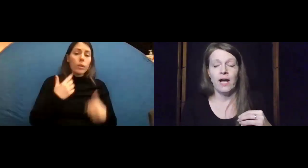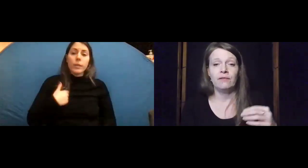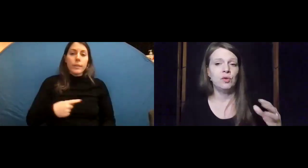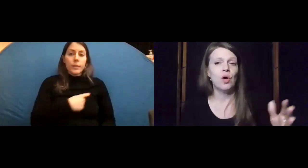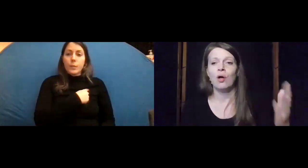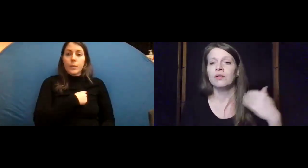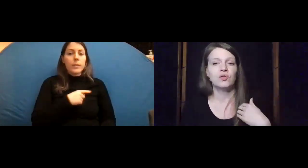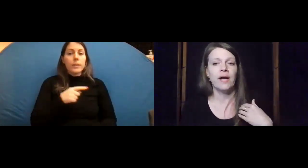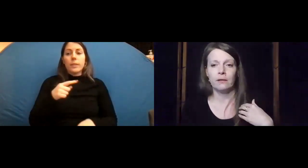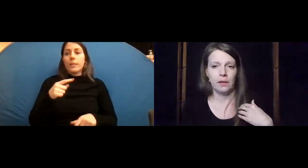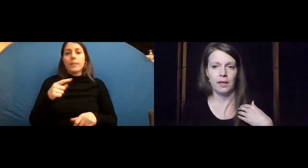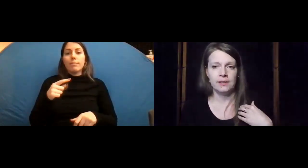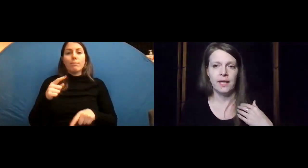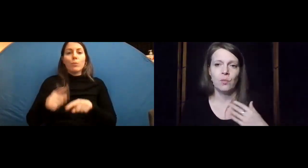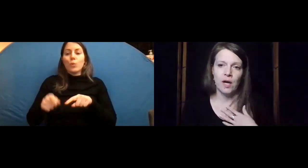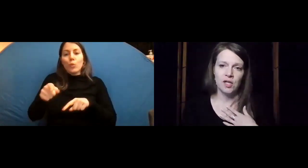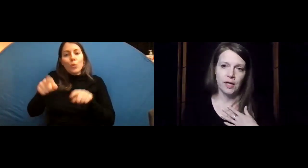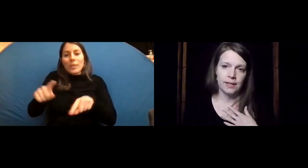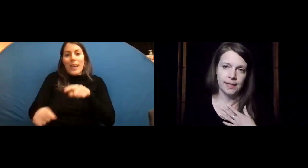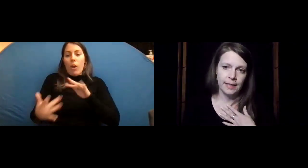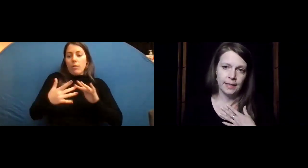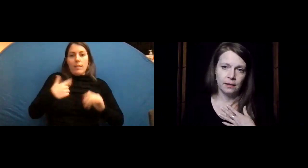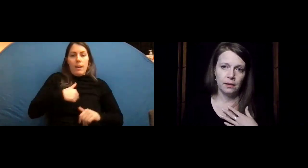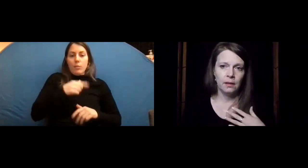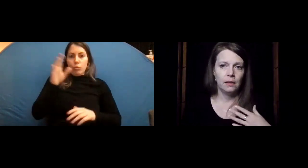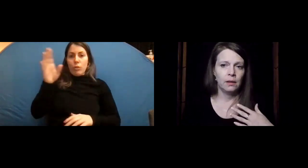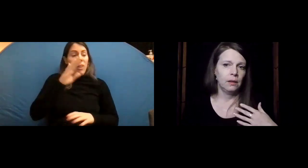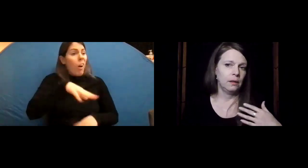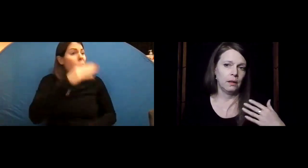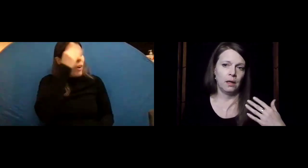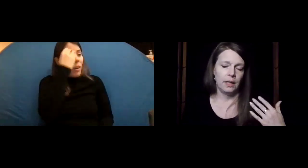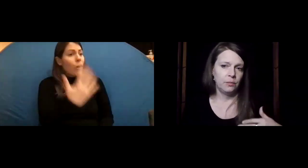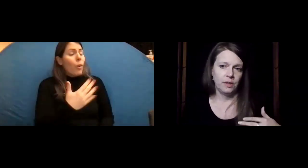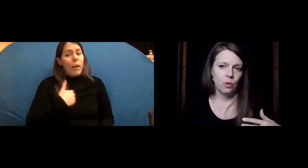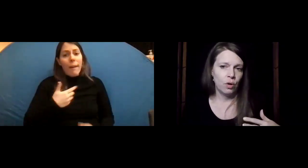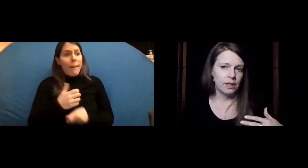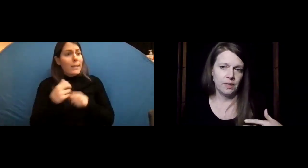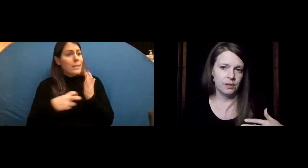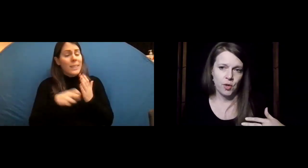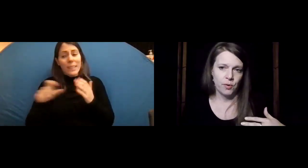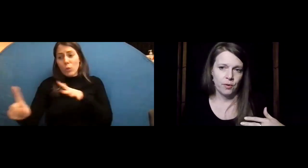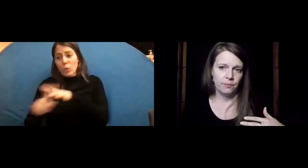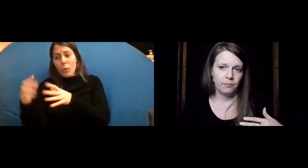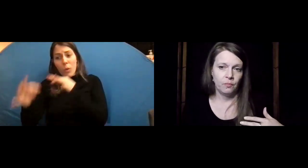Okay? So unfortunately, we are not able to have you call us directly and say, oh, my gosh, I